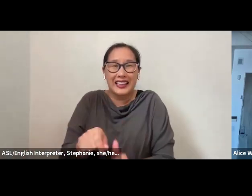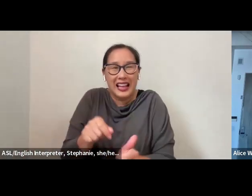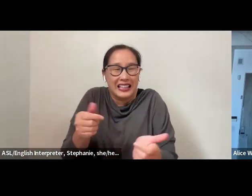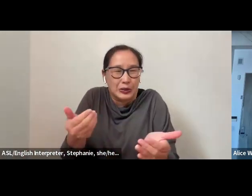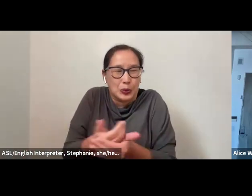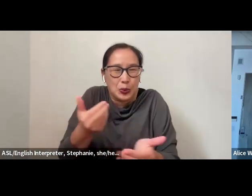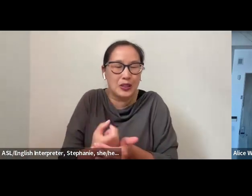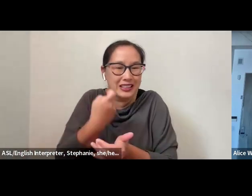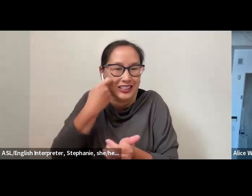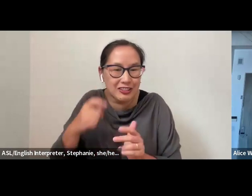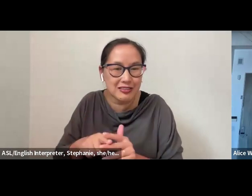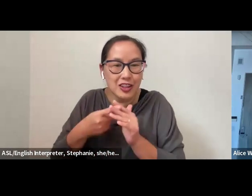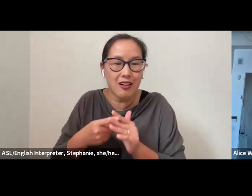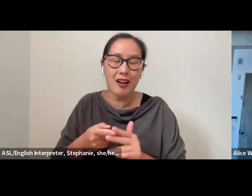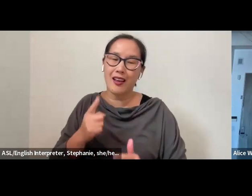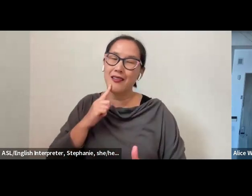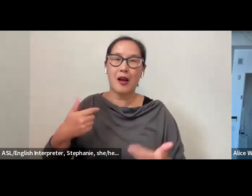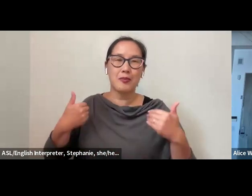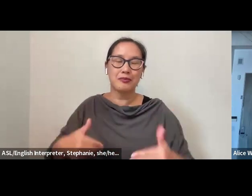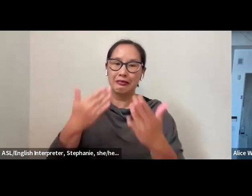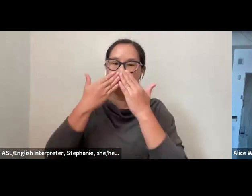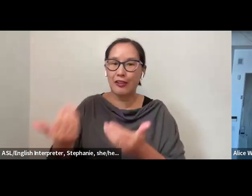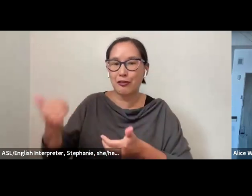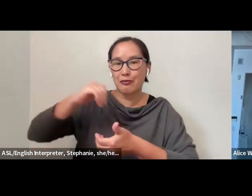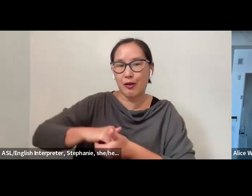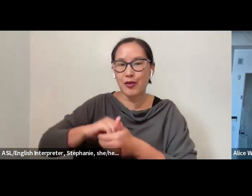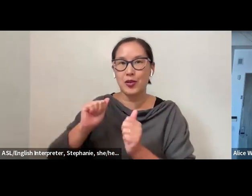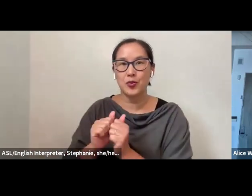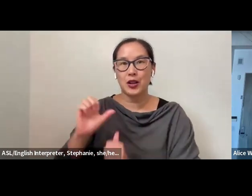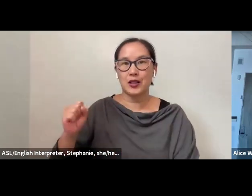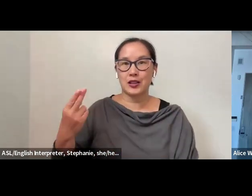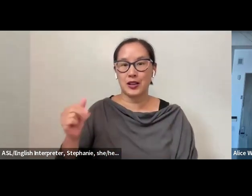to partner with Shaina because this collective has potential